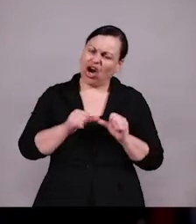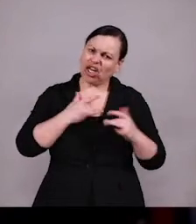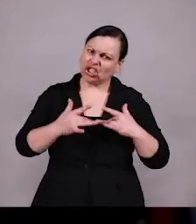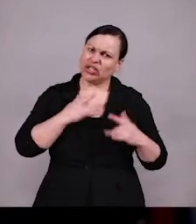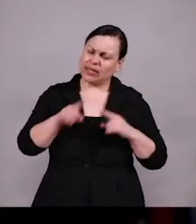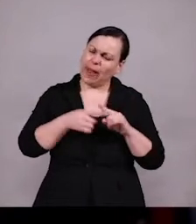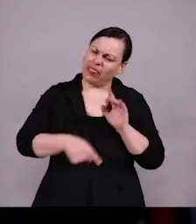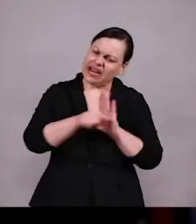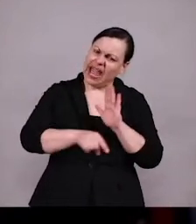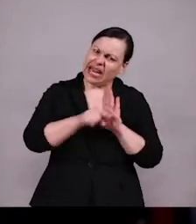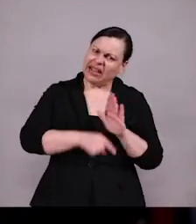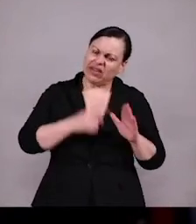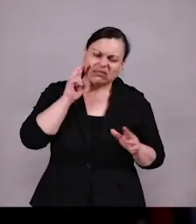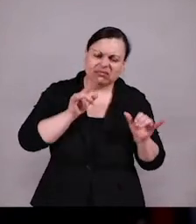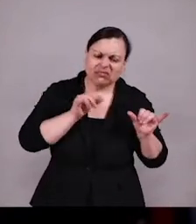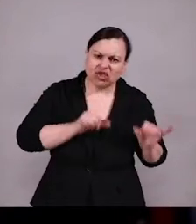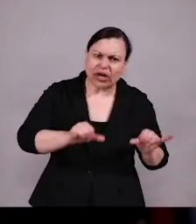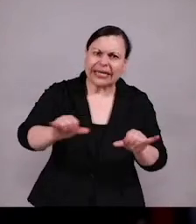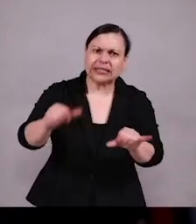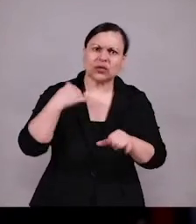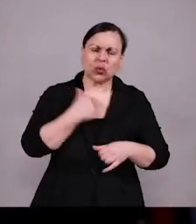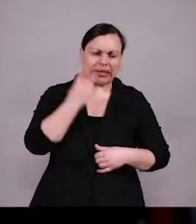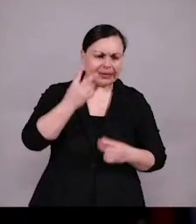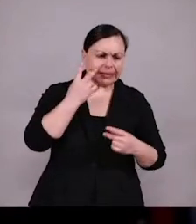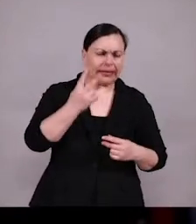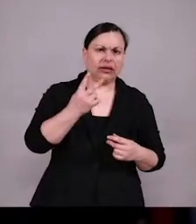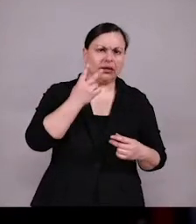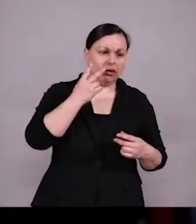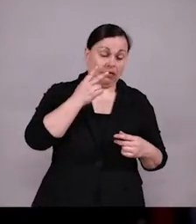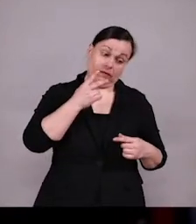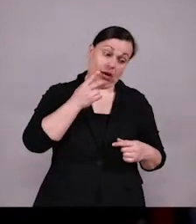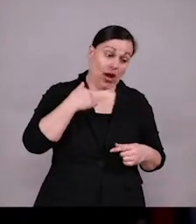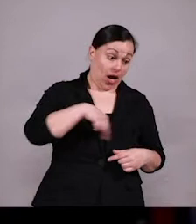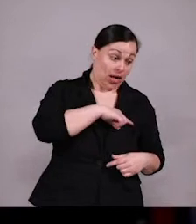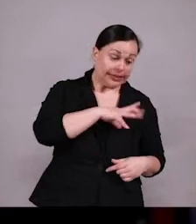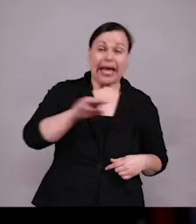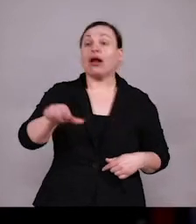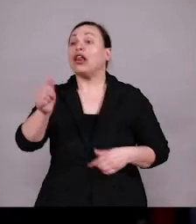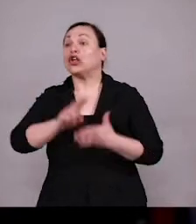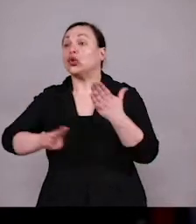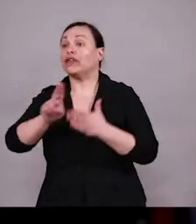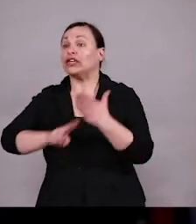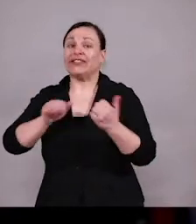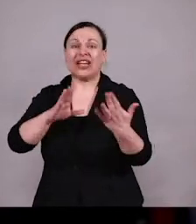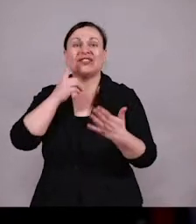by the negative trends we and all universities face for future enrollment. We continue to refine